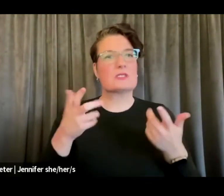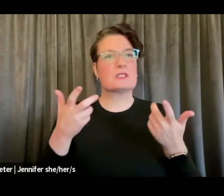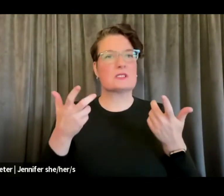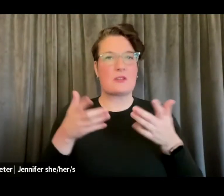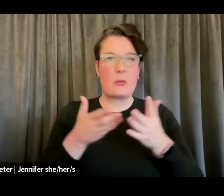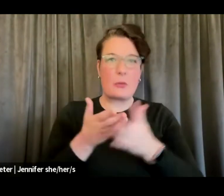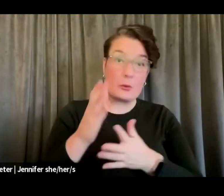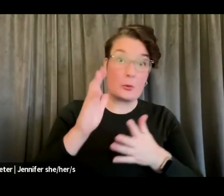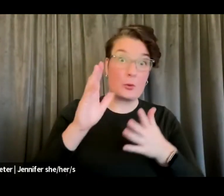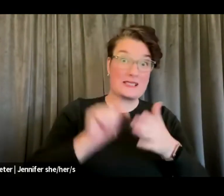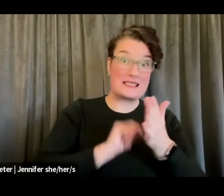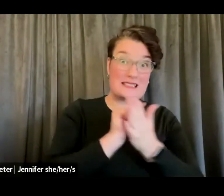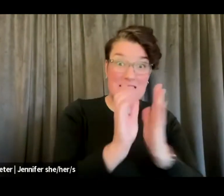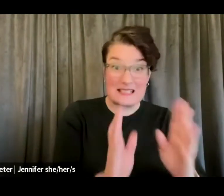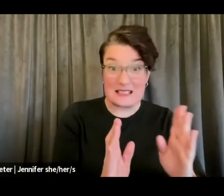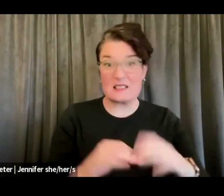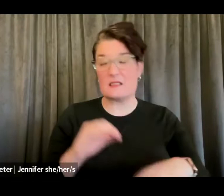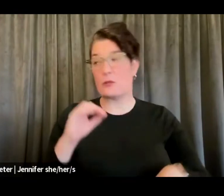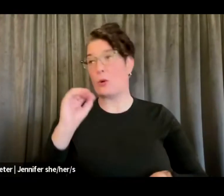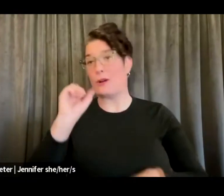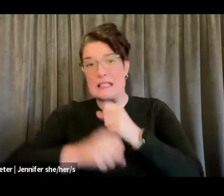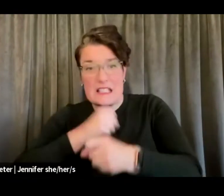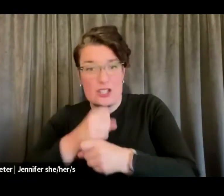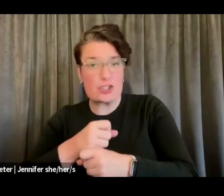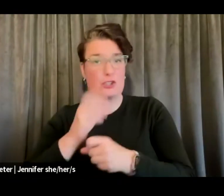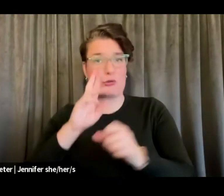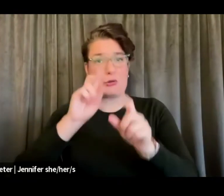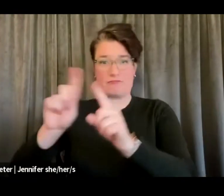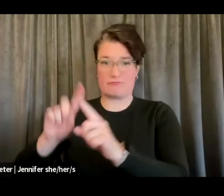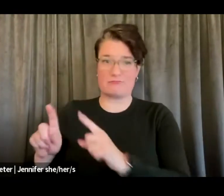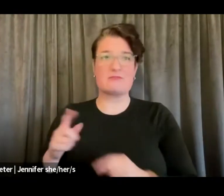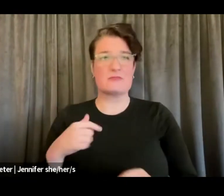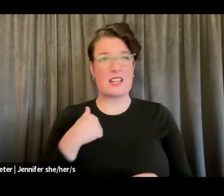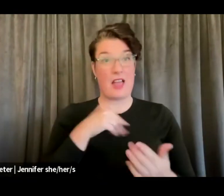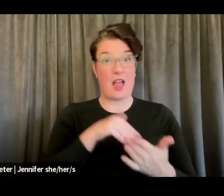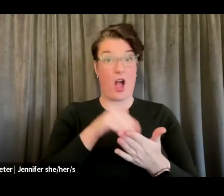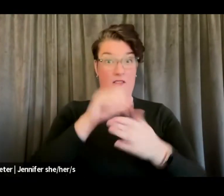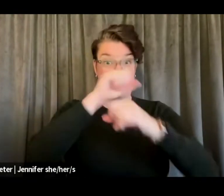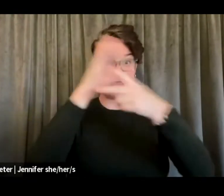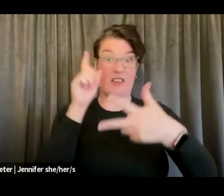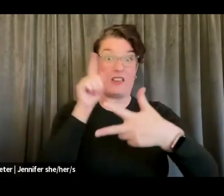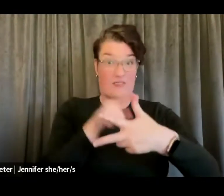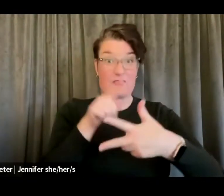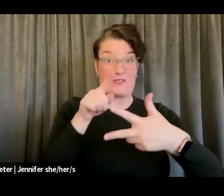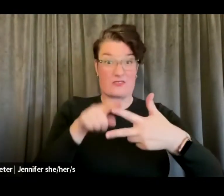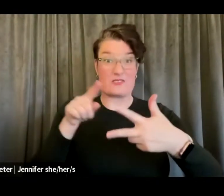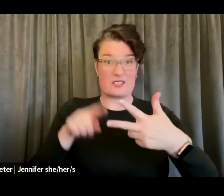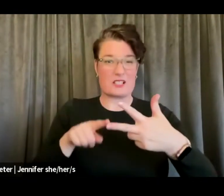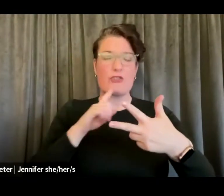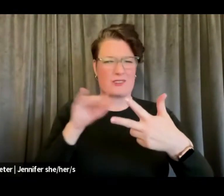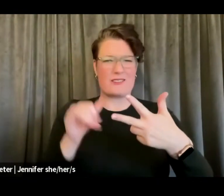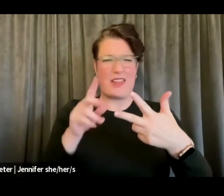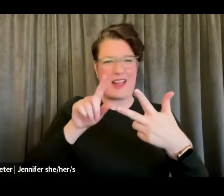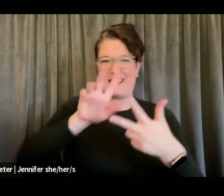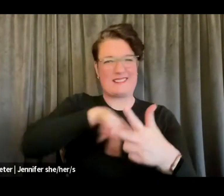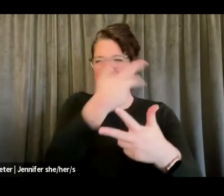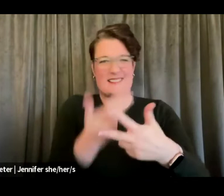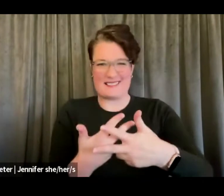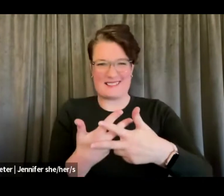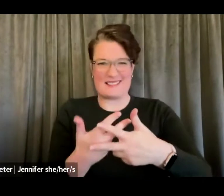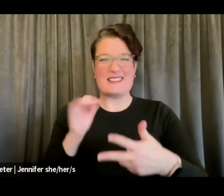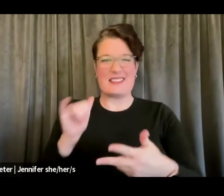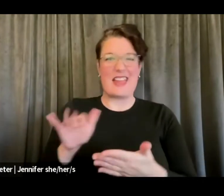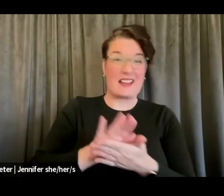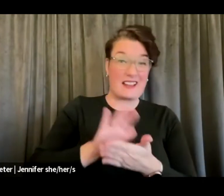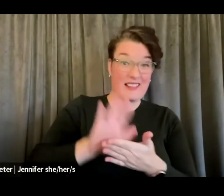And I often, think of this order being in any order the cleaning up